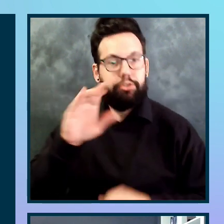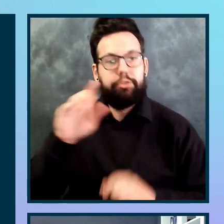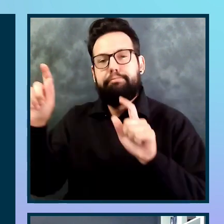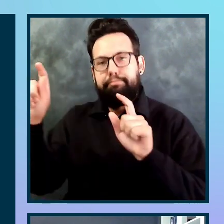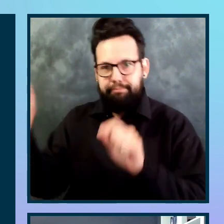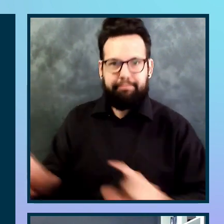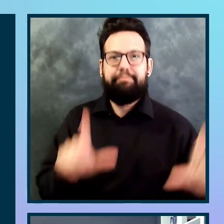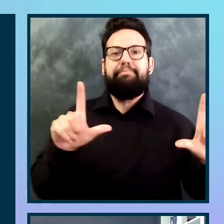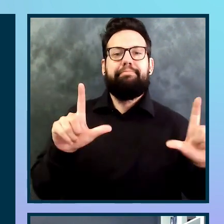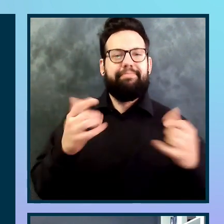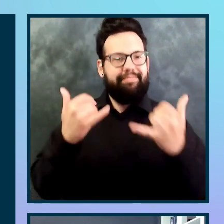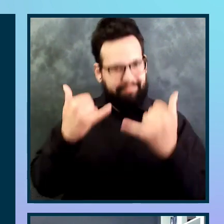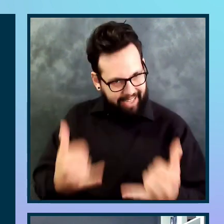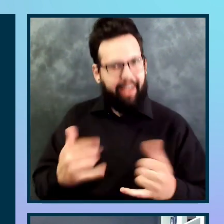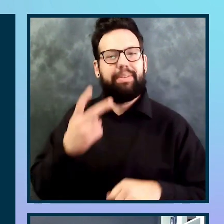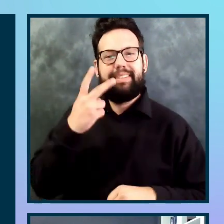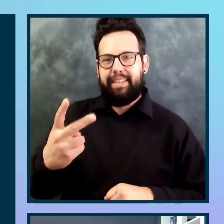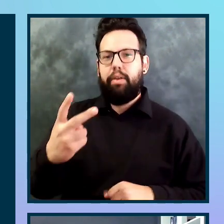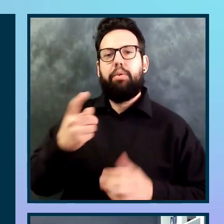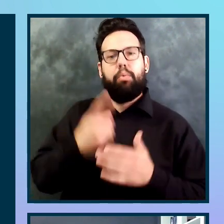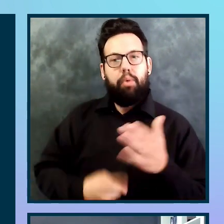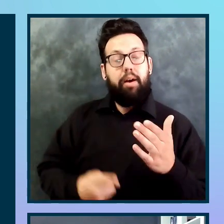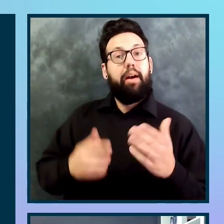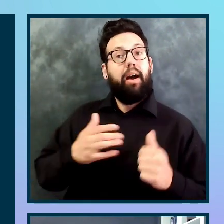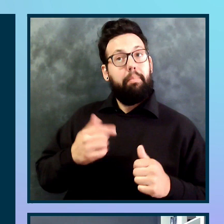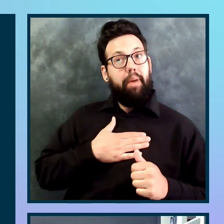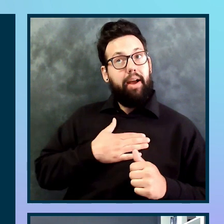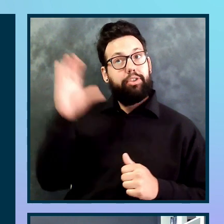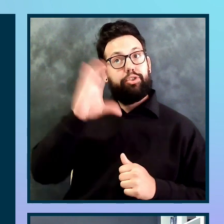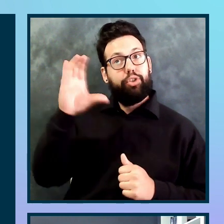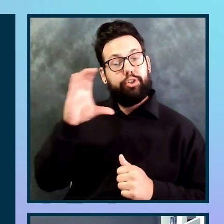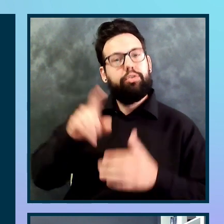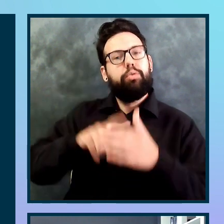and now I see the search results page. Good, first step, approved, we're here.